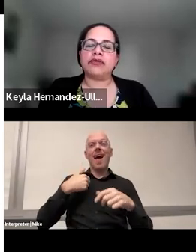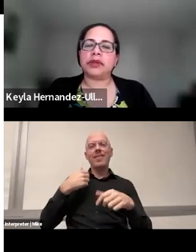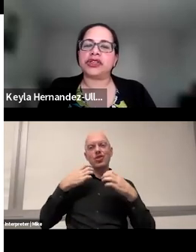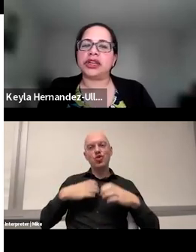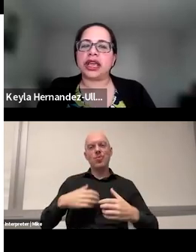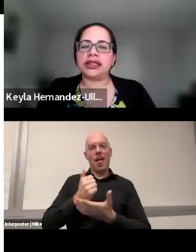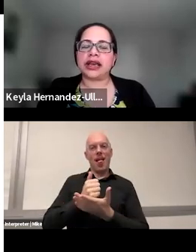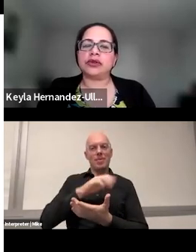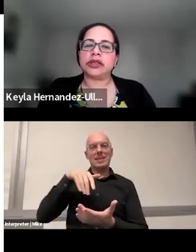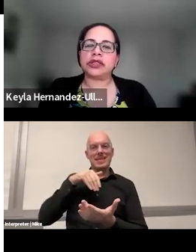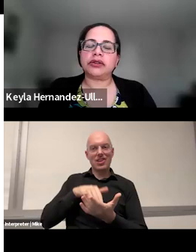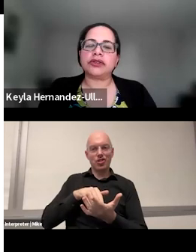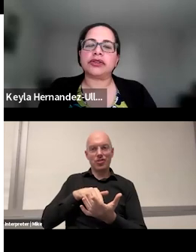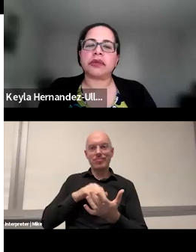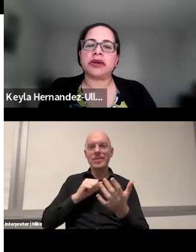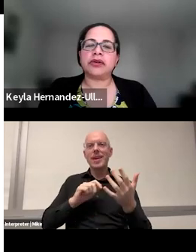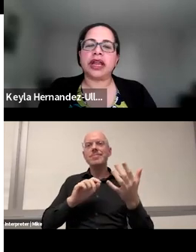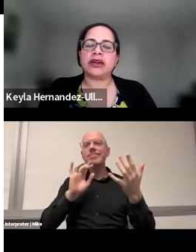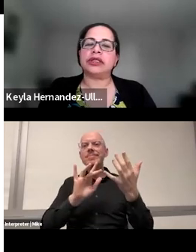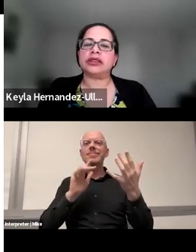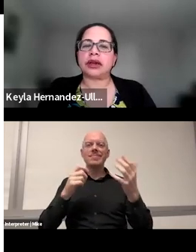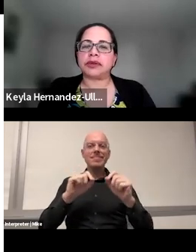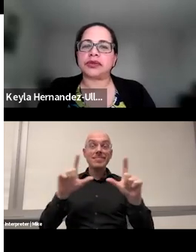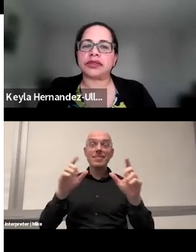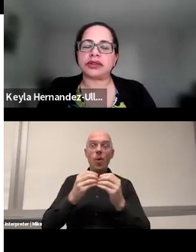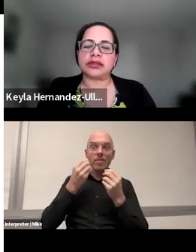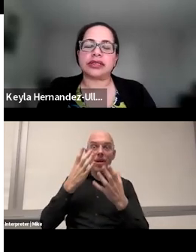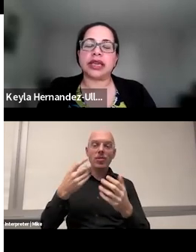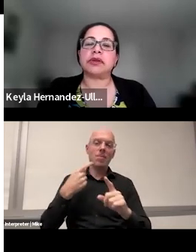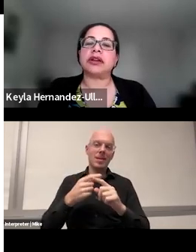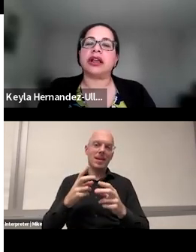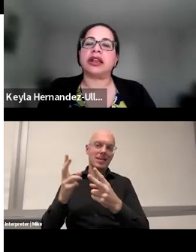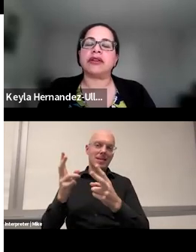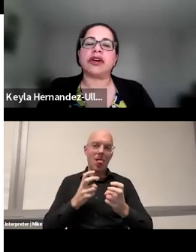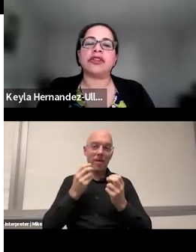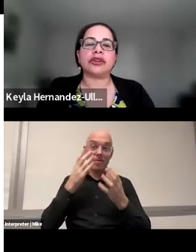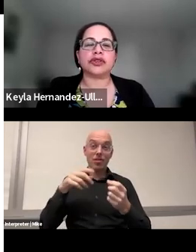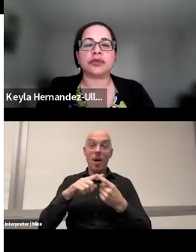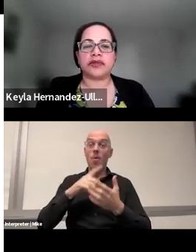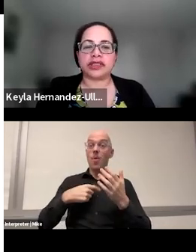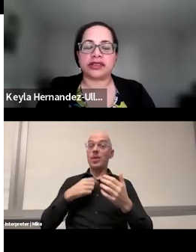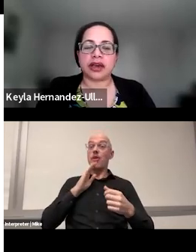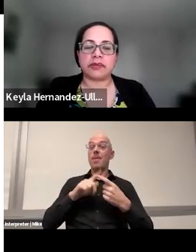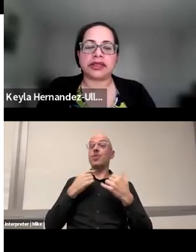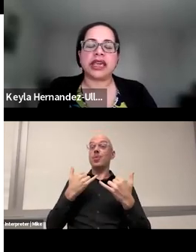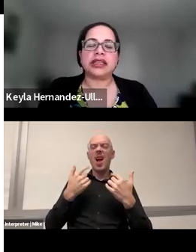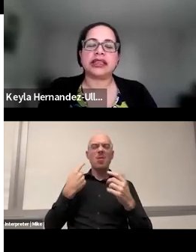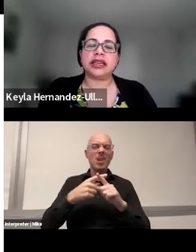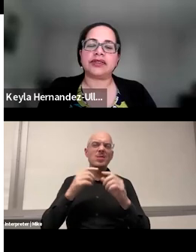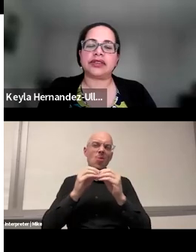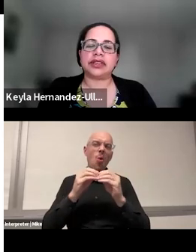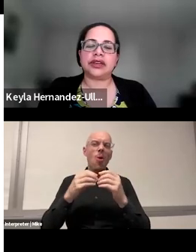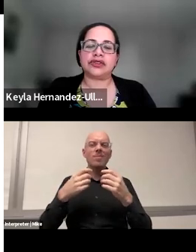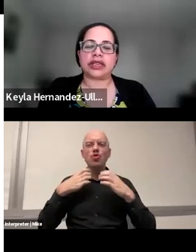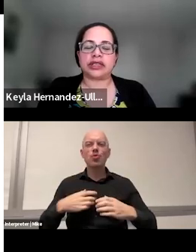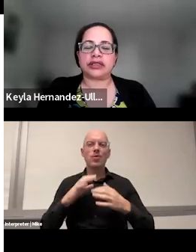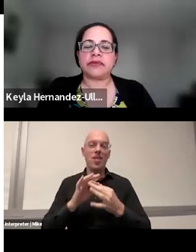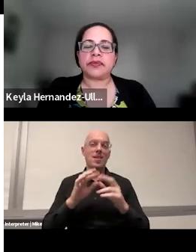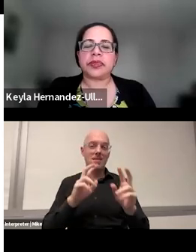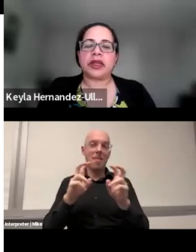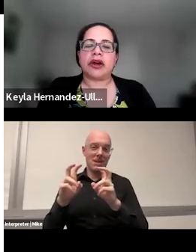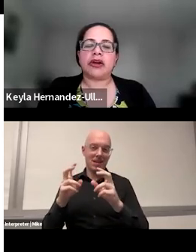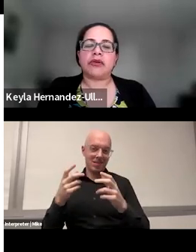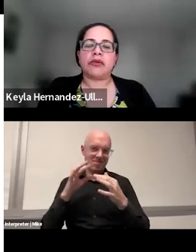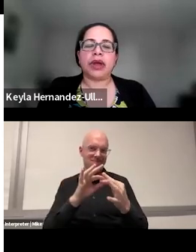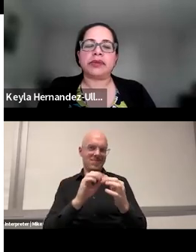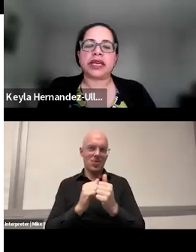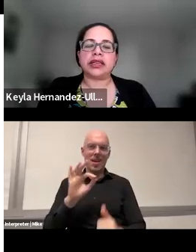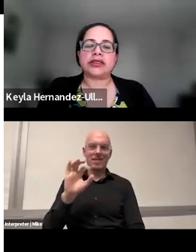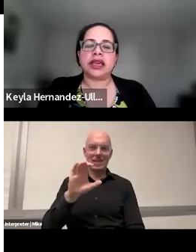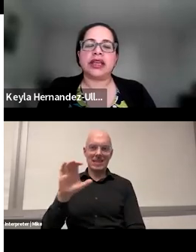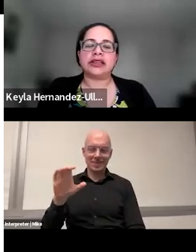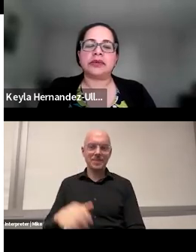Keyla Hernandez-Ulloa: where you can see at more information and download materials about not only the topics we discussed today, but a lot of other consumer facing topics that the Fcc. Addresses.